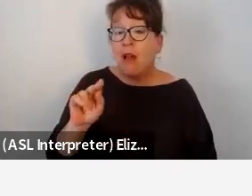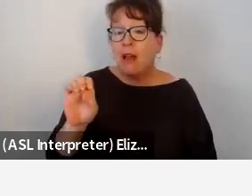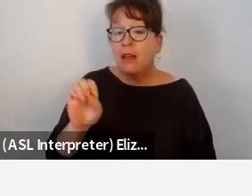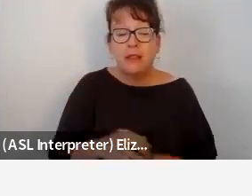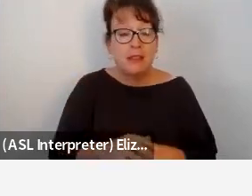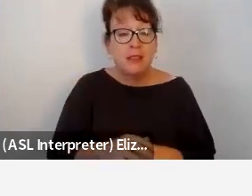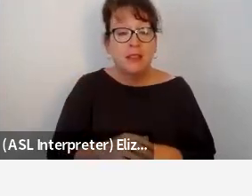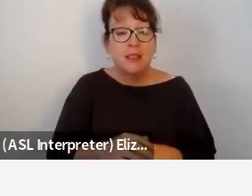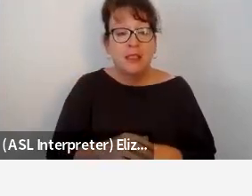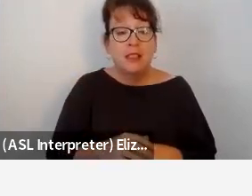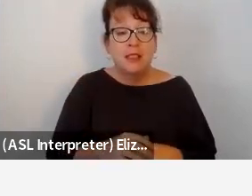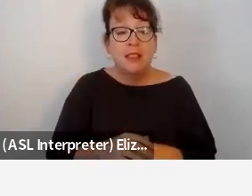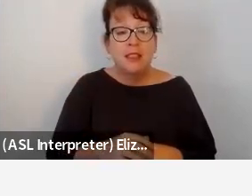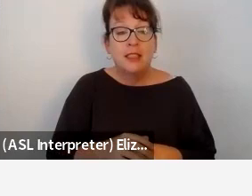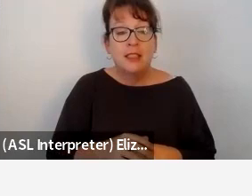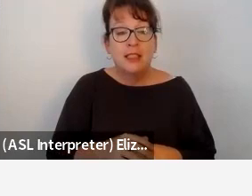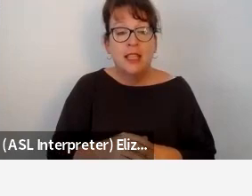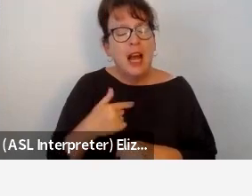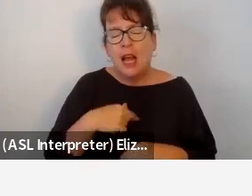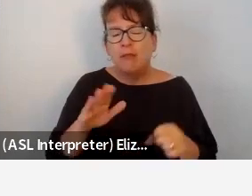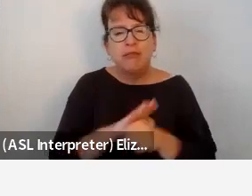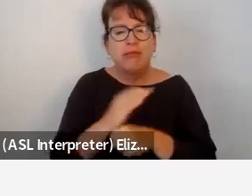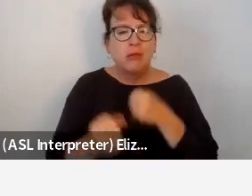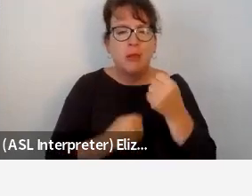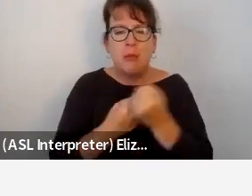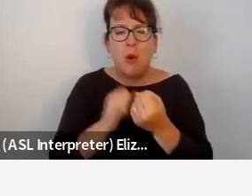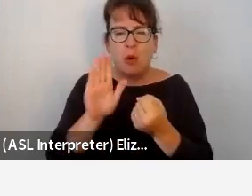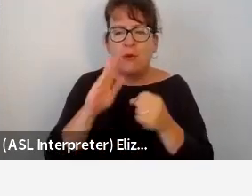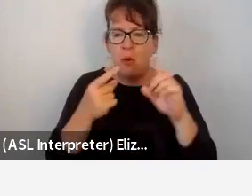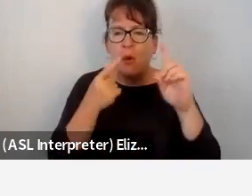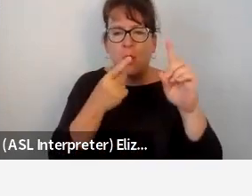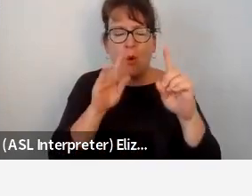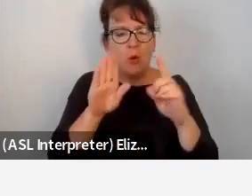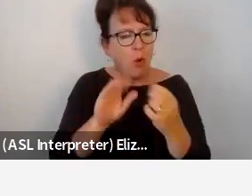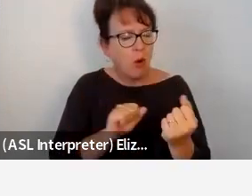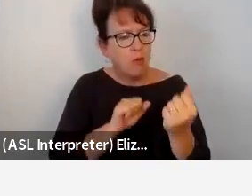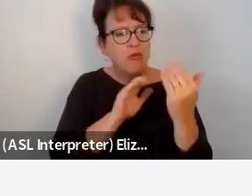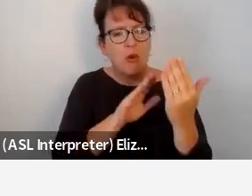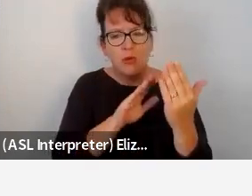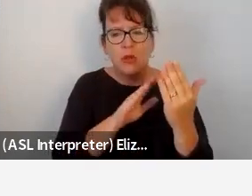And then for those maybe more advanced stakeholders who want to be considered for up to $3 million,